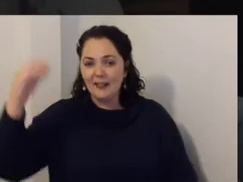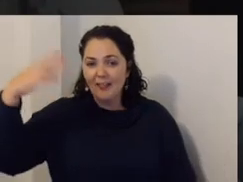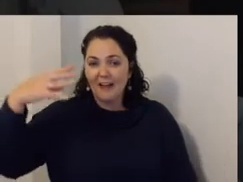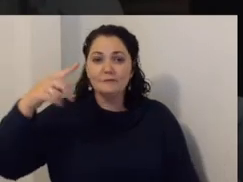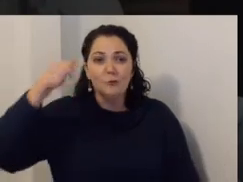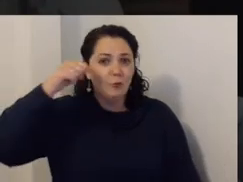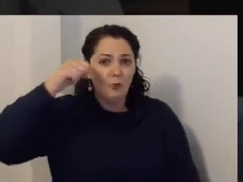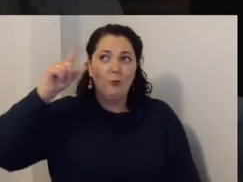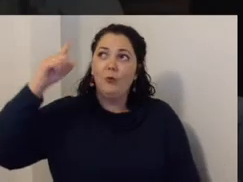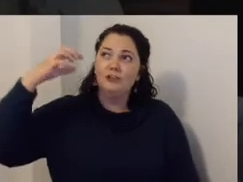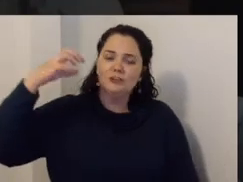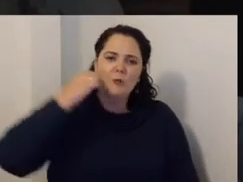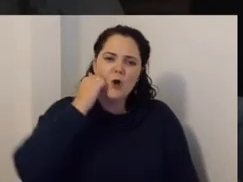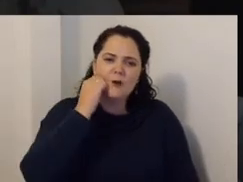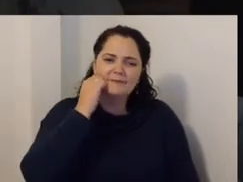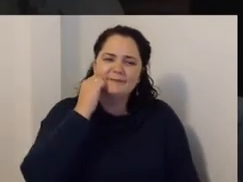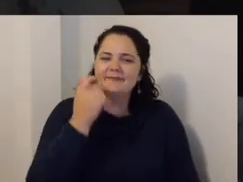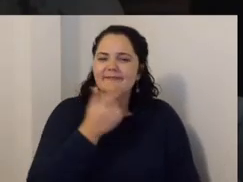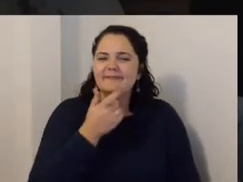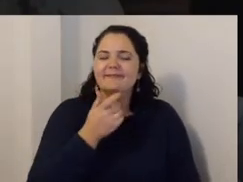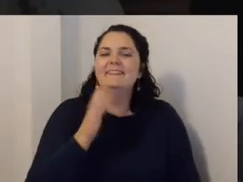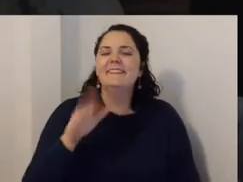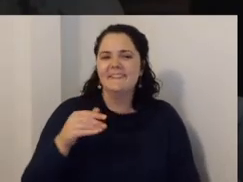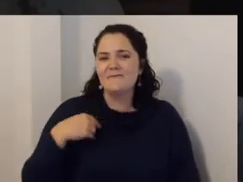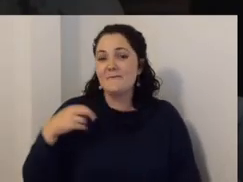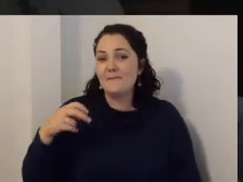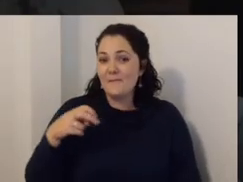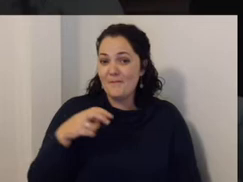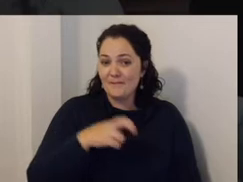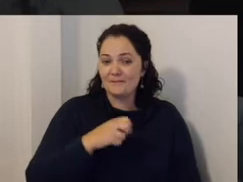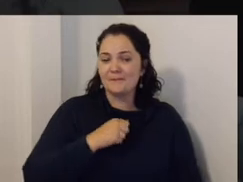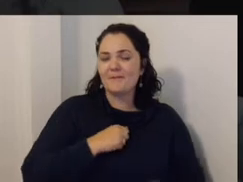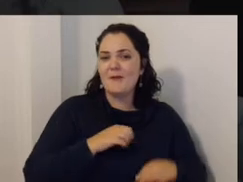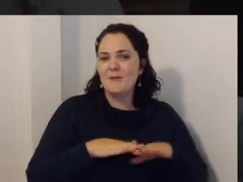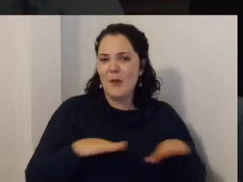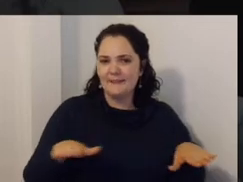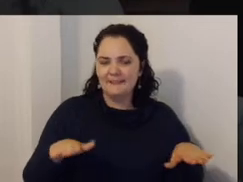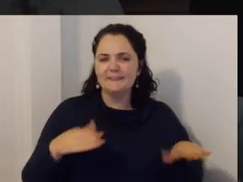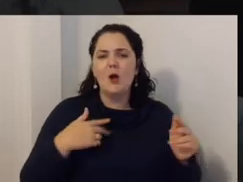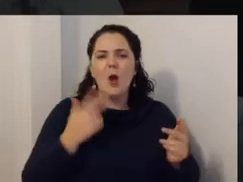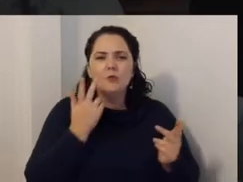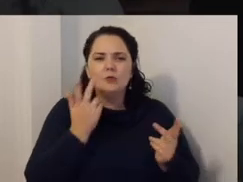right here in the light but I'm gonna walk over to my desk next and uh and uh show you a few uh